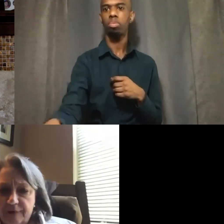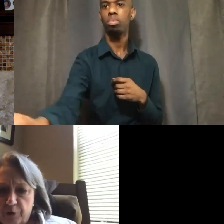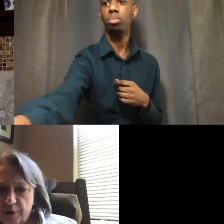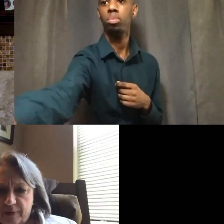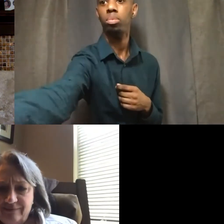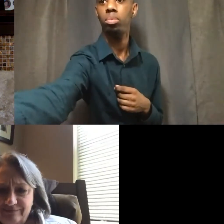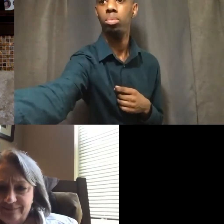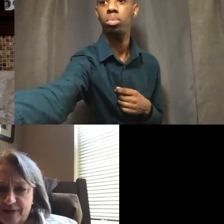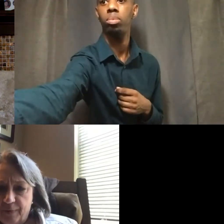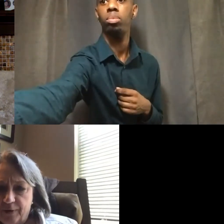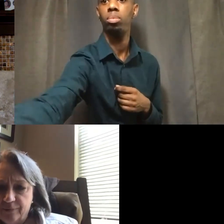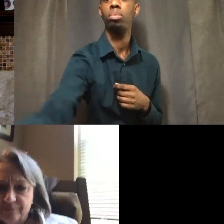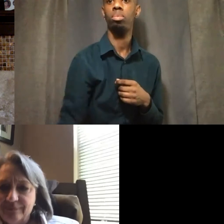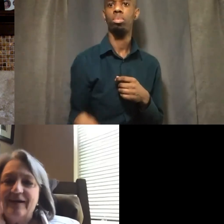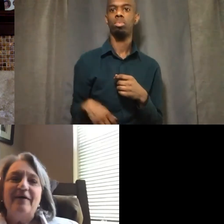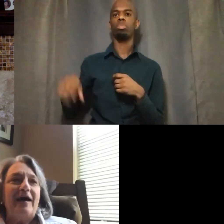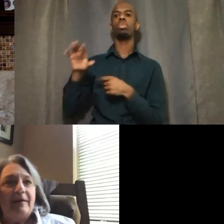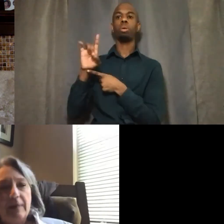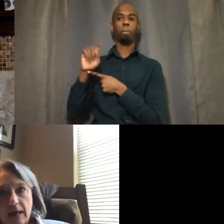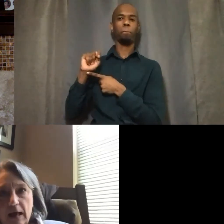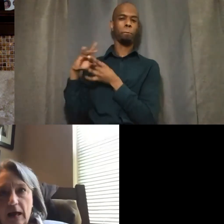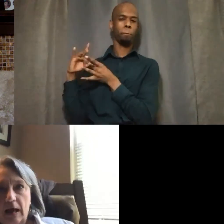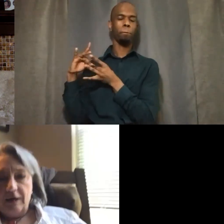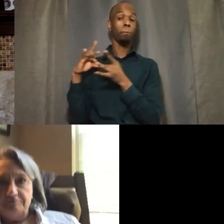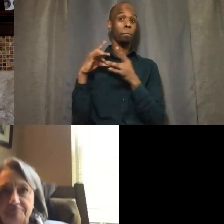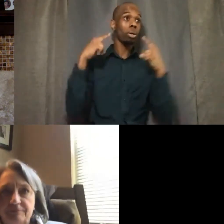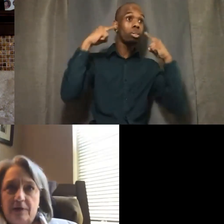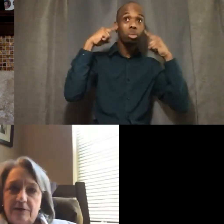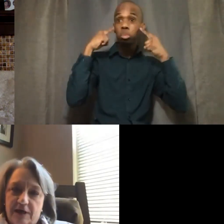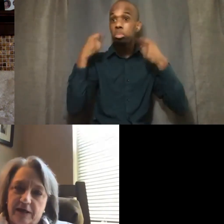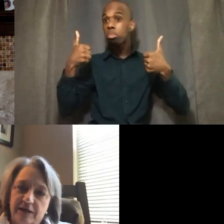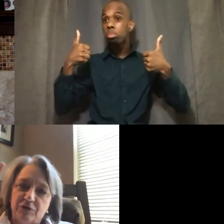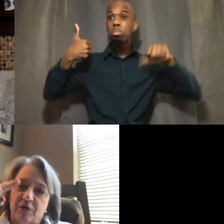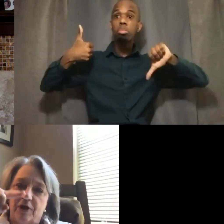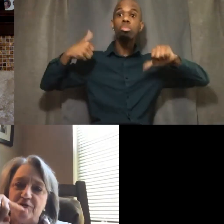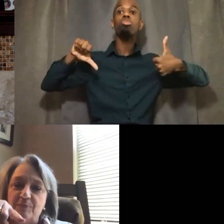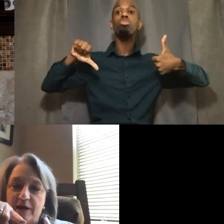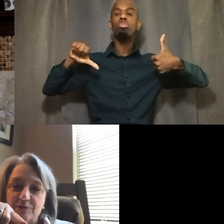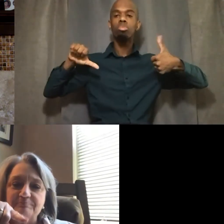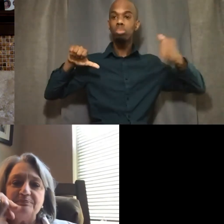[Dot] Can you hear me? Here we go. -Yep. Okay, taking it to the other spectrum.